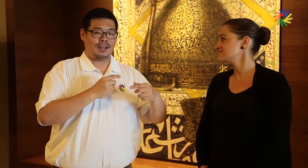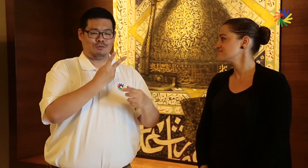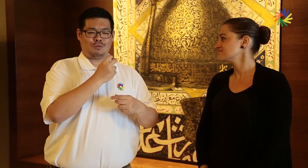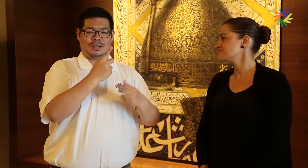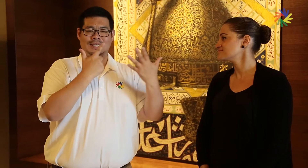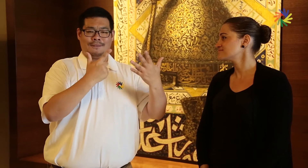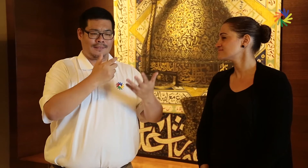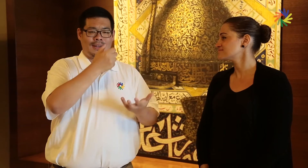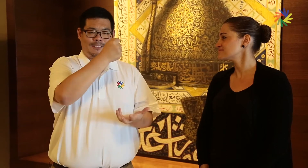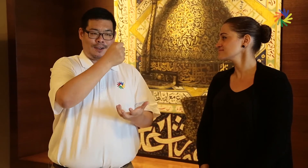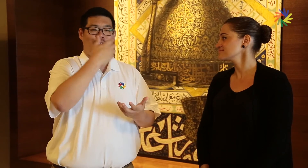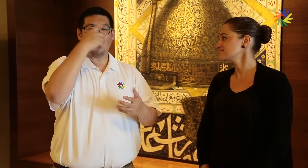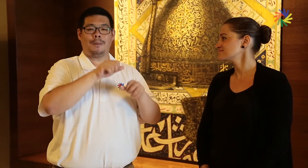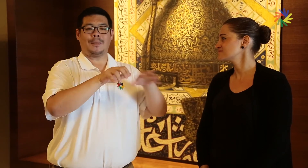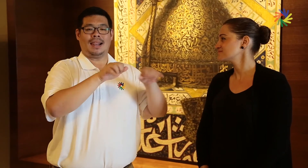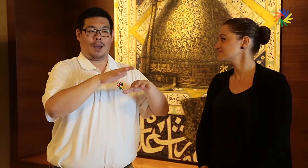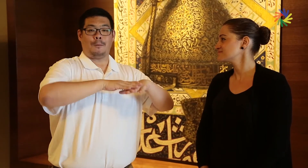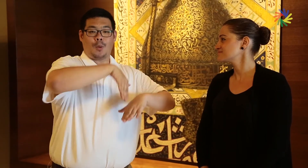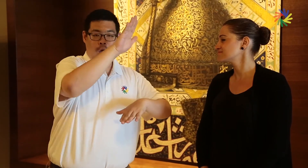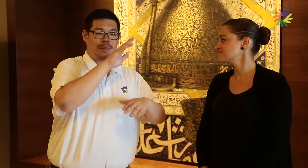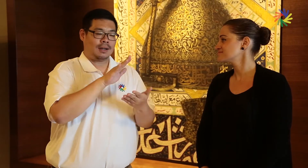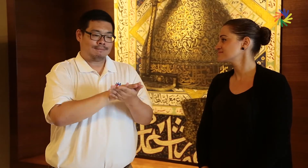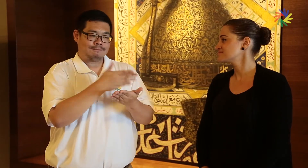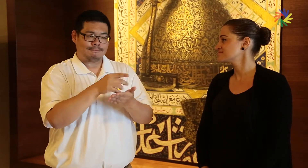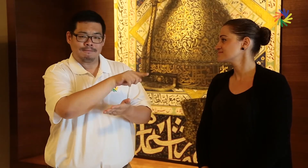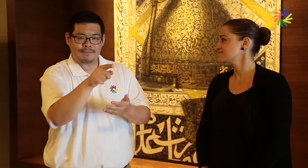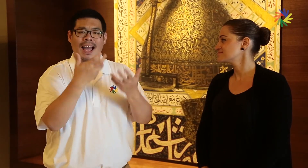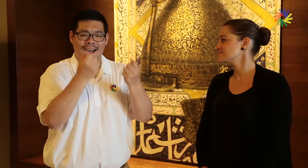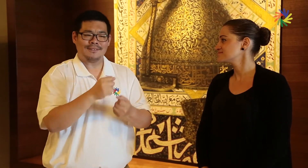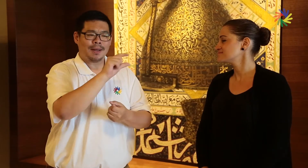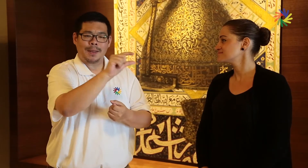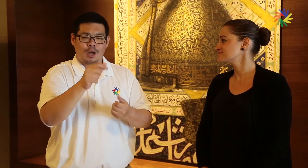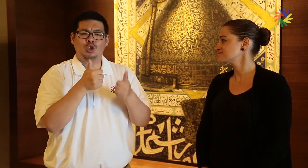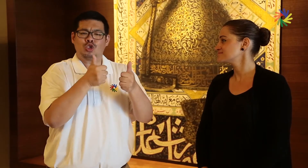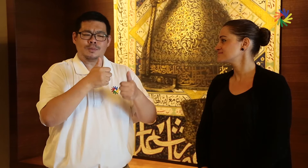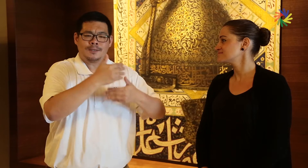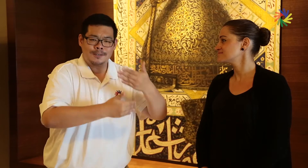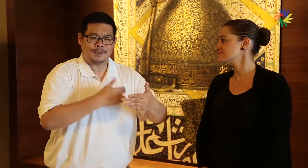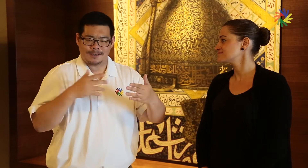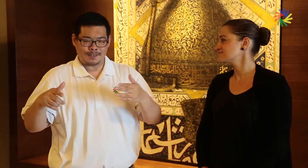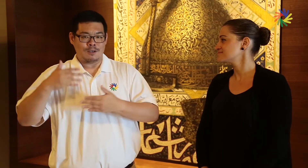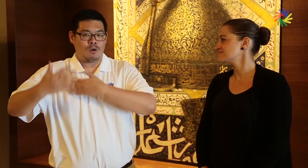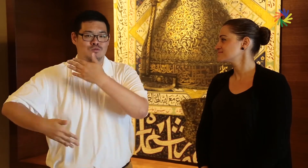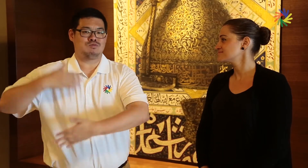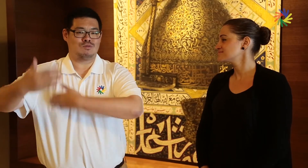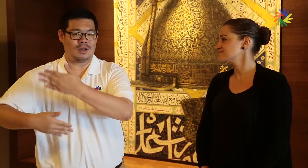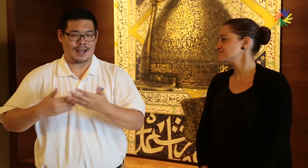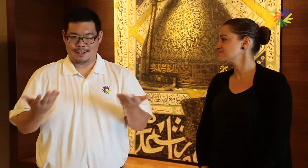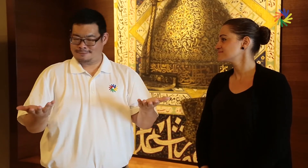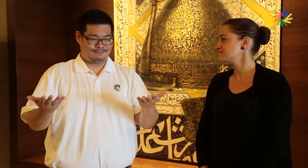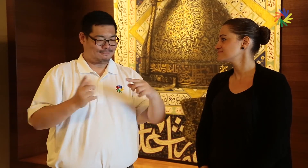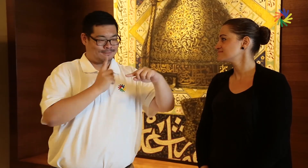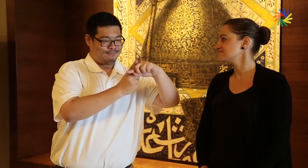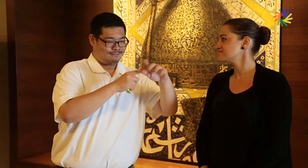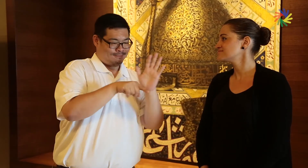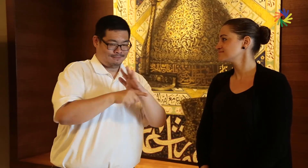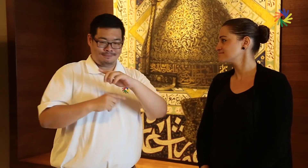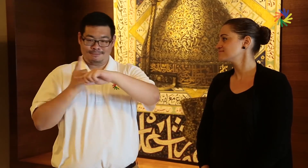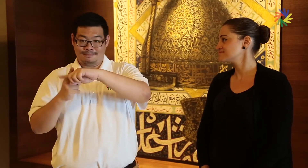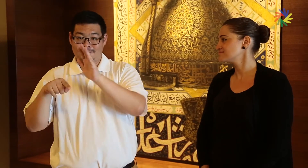Both have its own advantages and disadvantages.